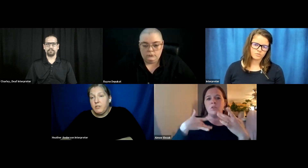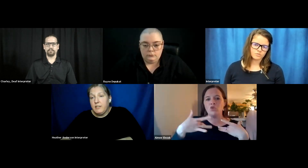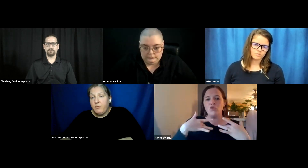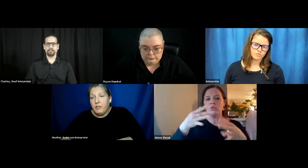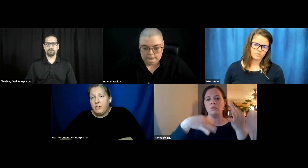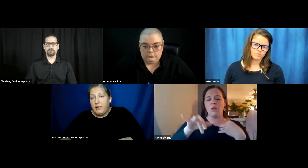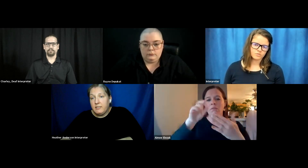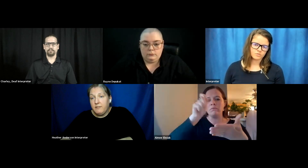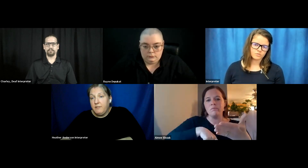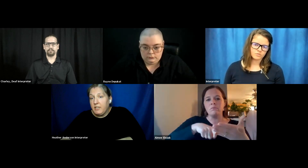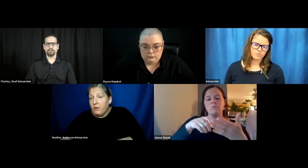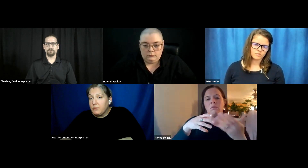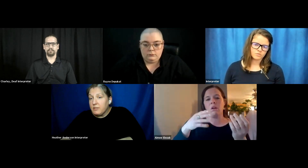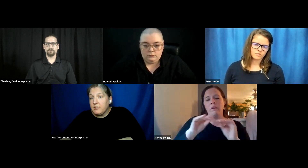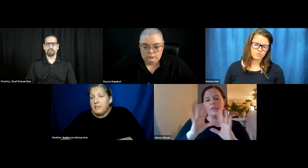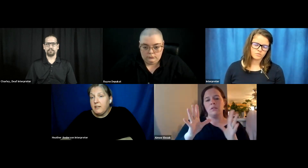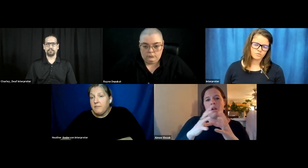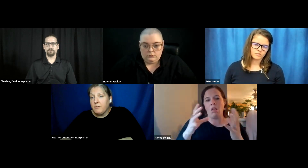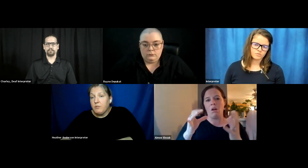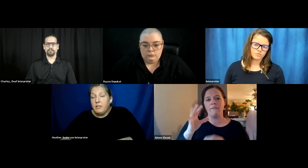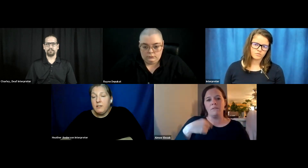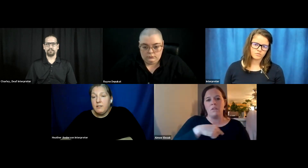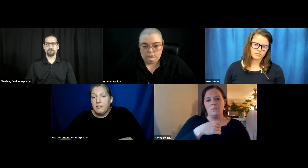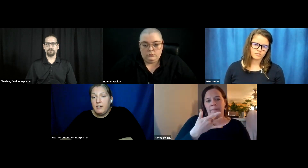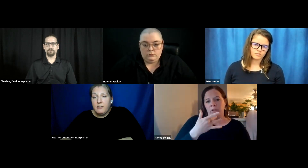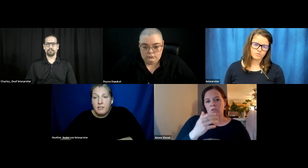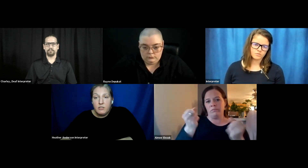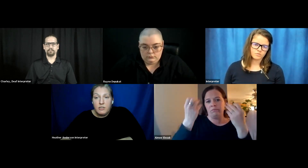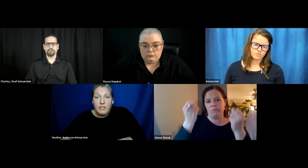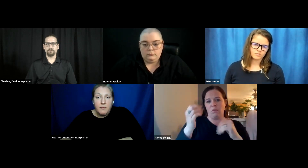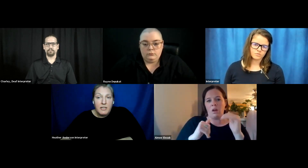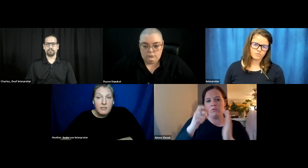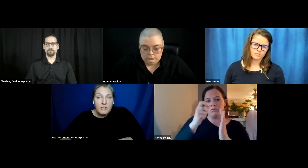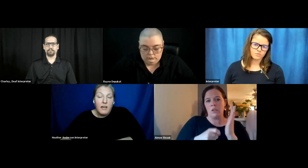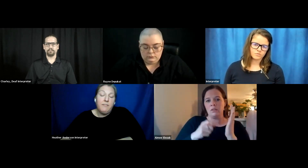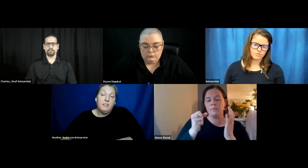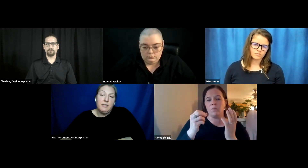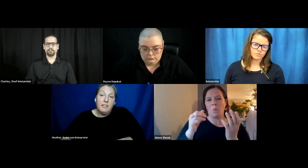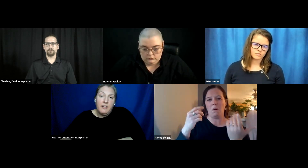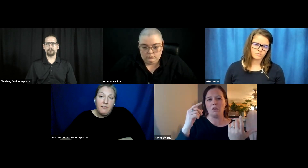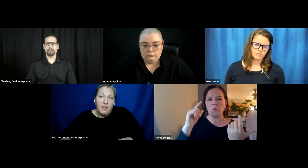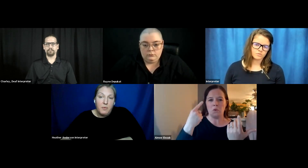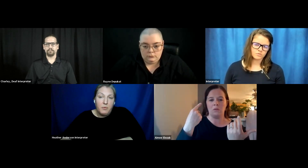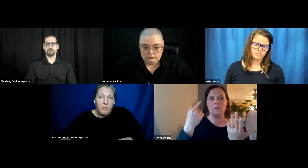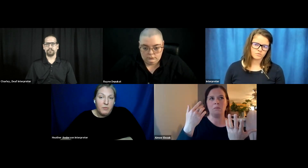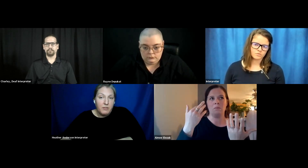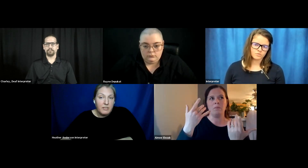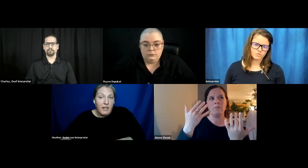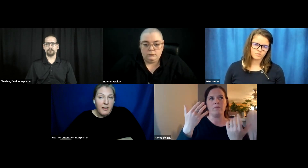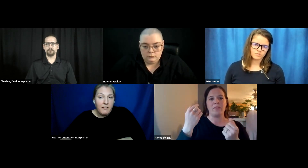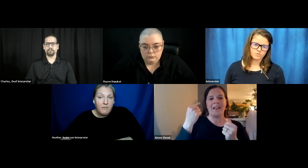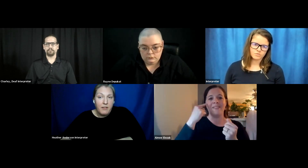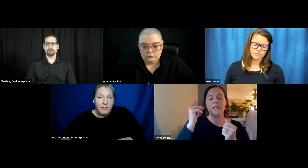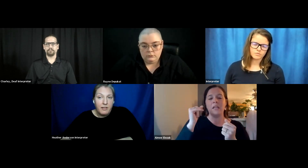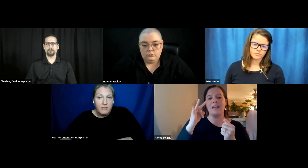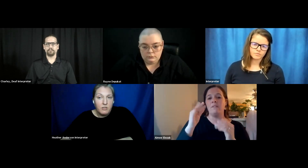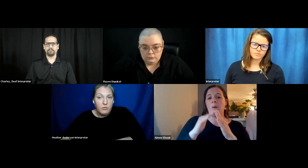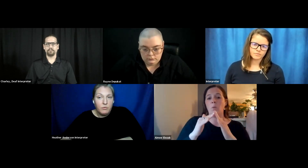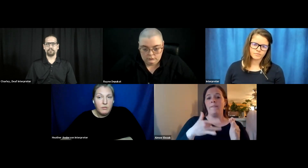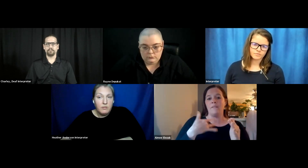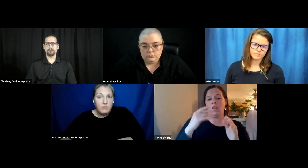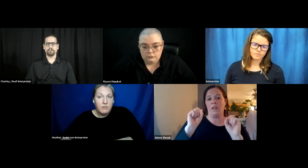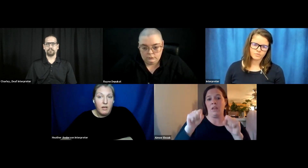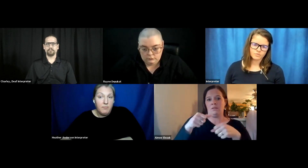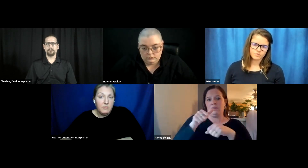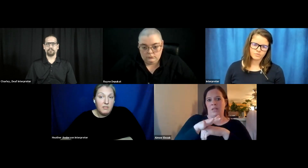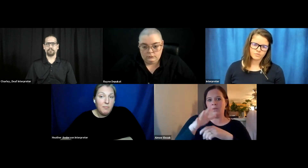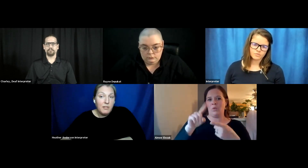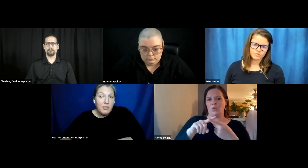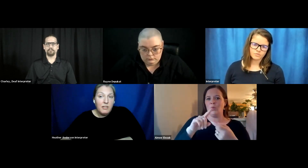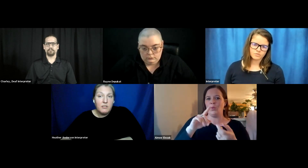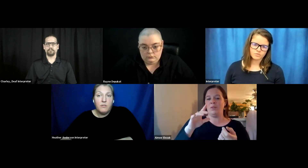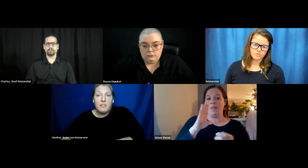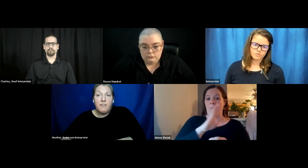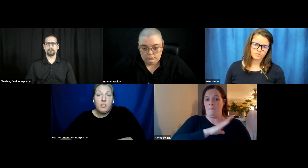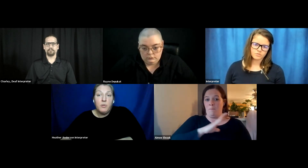I'm also wondering if we could collect videos, instead of written English or typed English, obviously, a lot of depth people would prefer to sign, rather than to type.